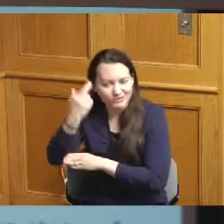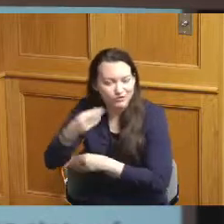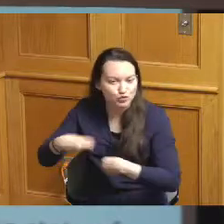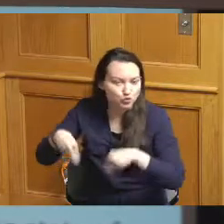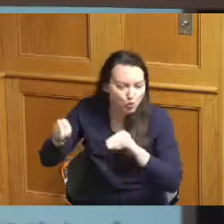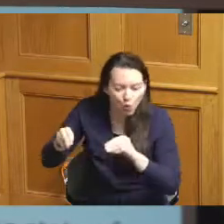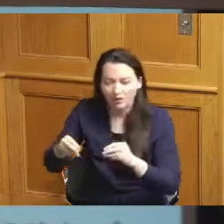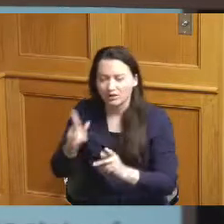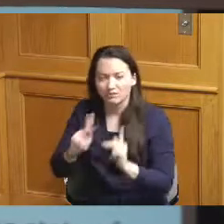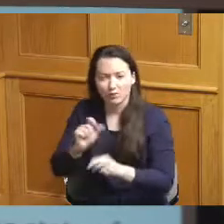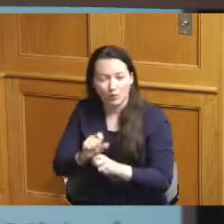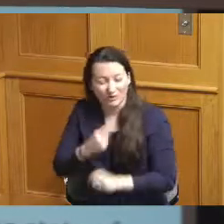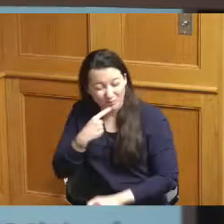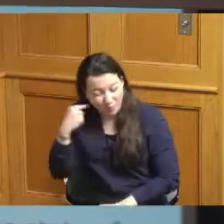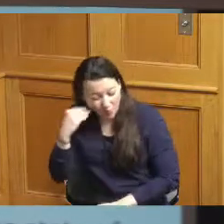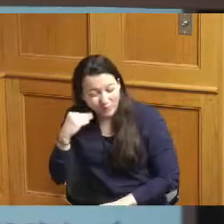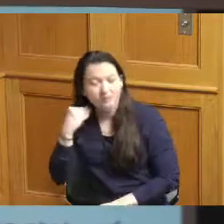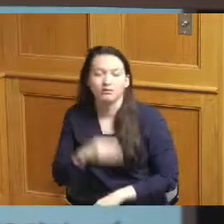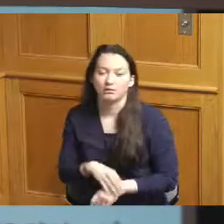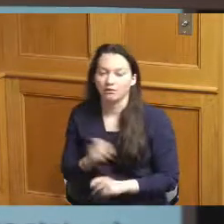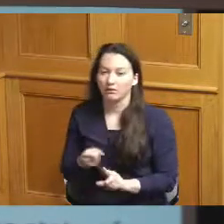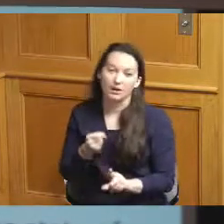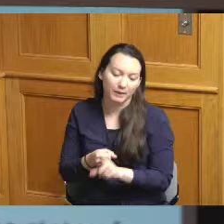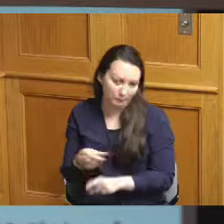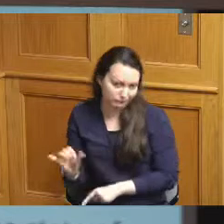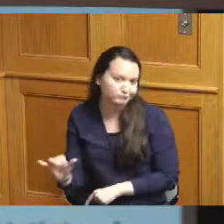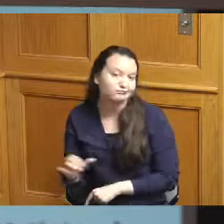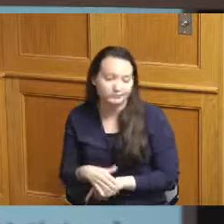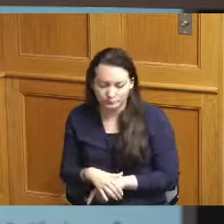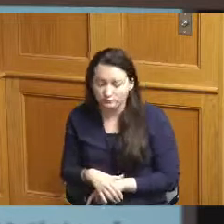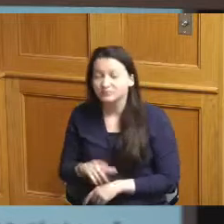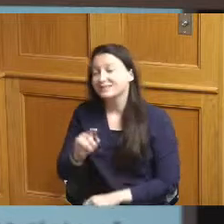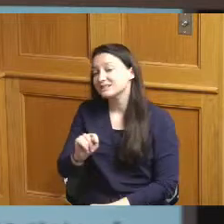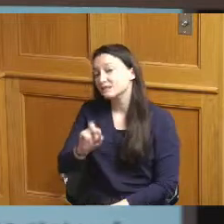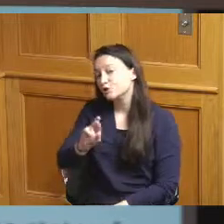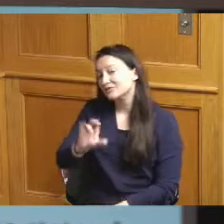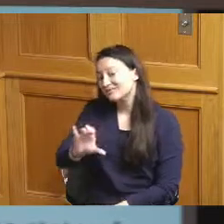people were working from home so that did have an impact and so the TIRC took that into account